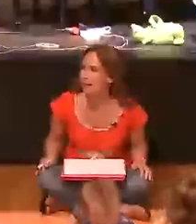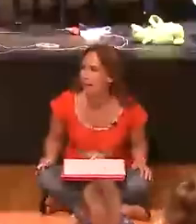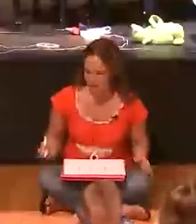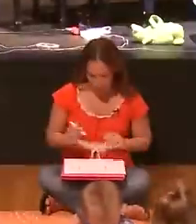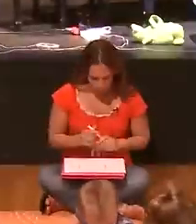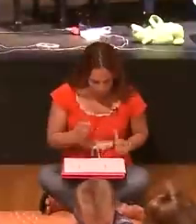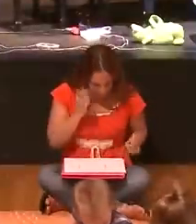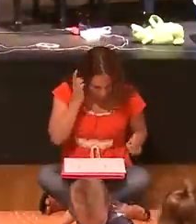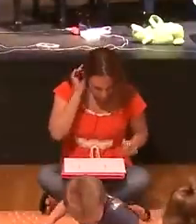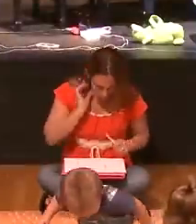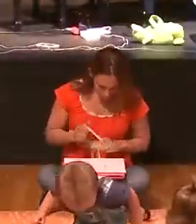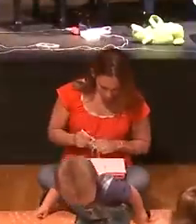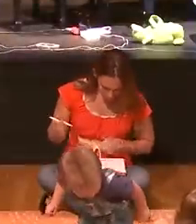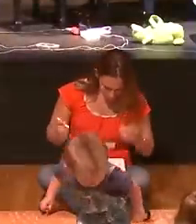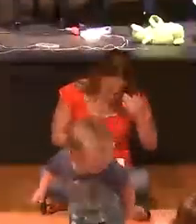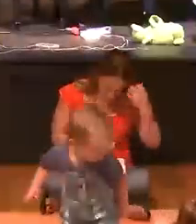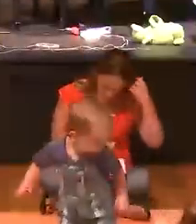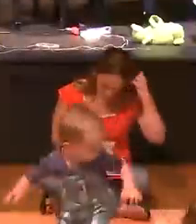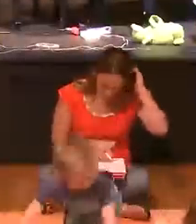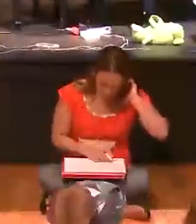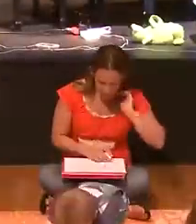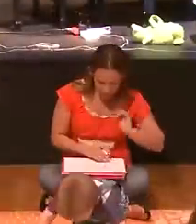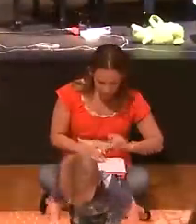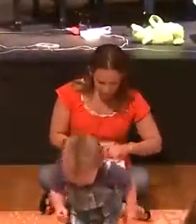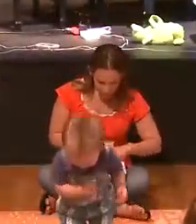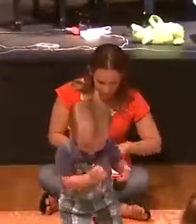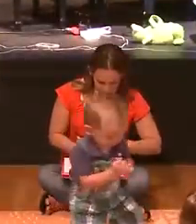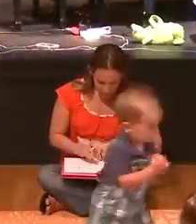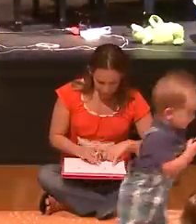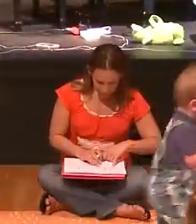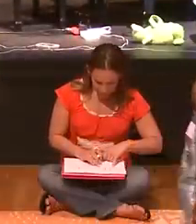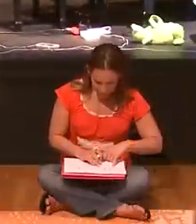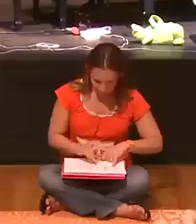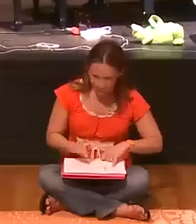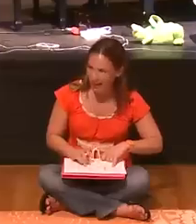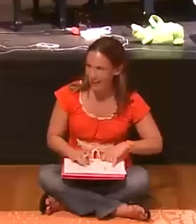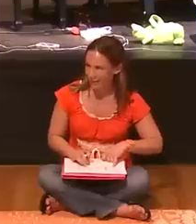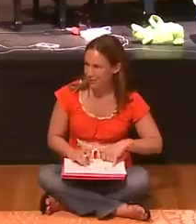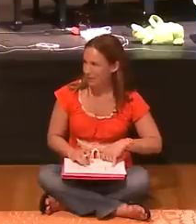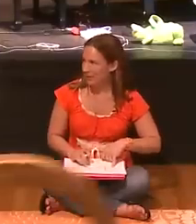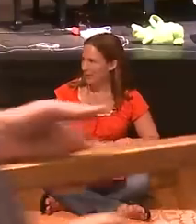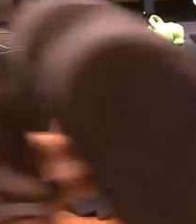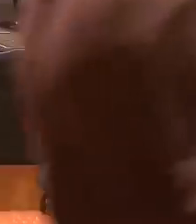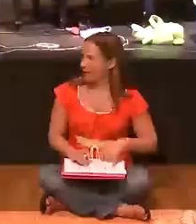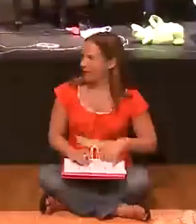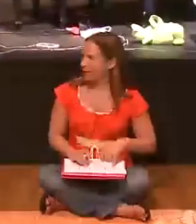Torsax. Perfect. So Elaina, Lydia, and Cayden.